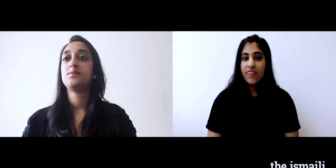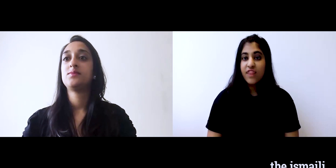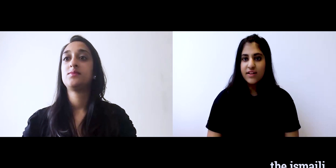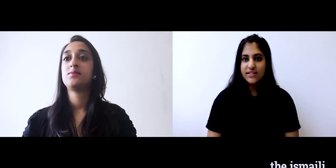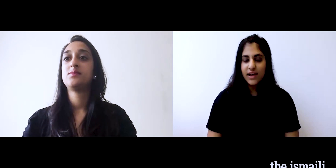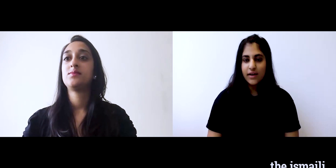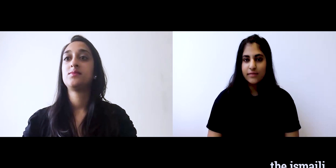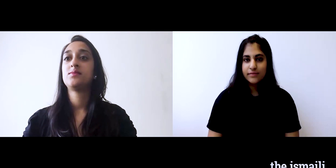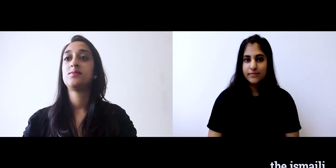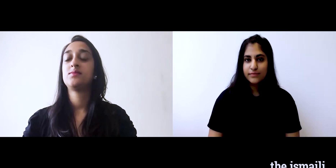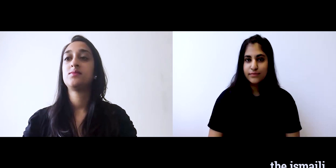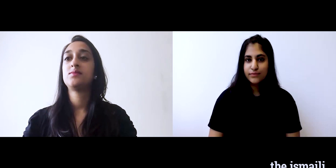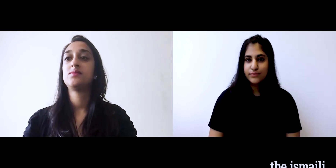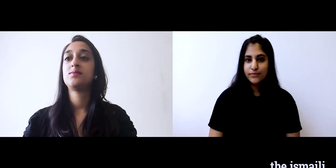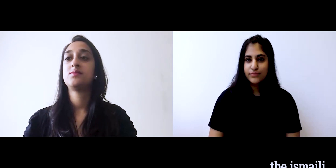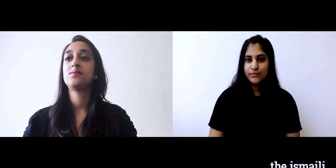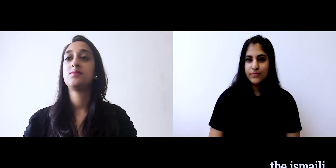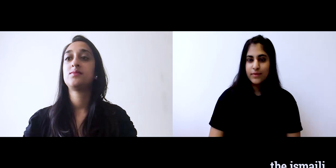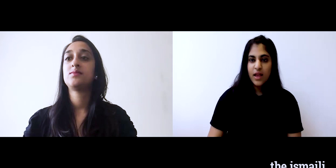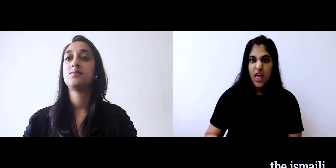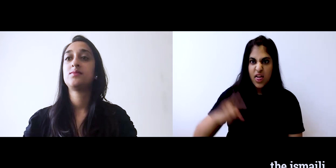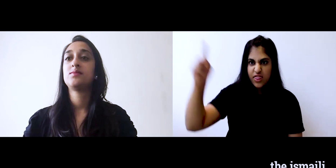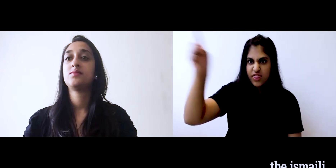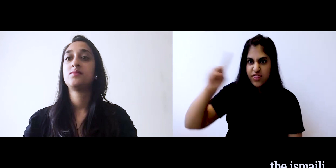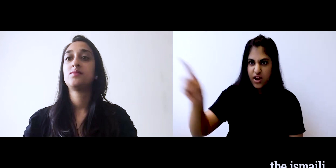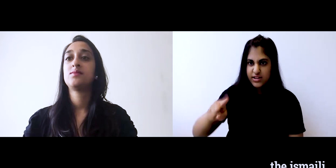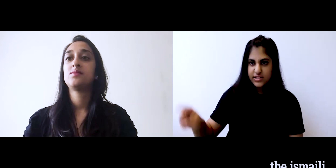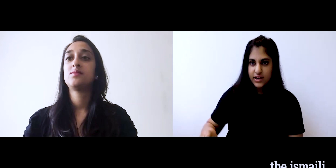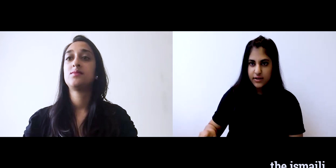Thunder